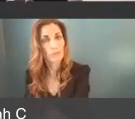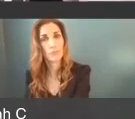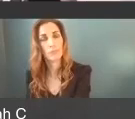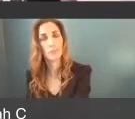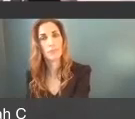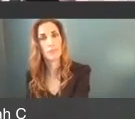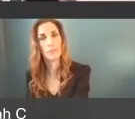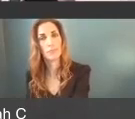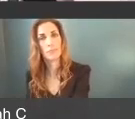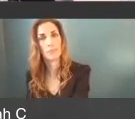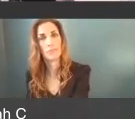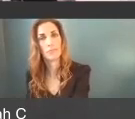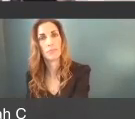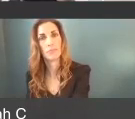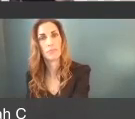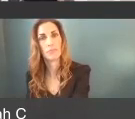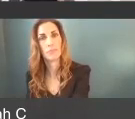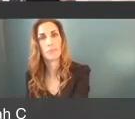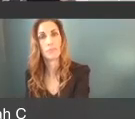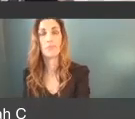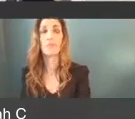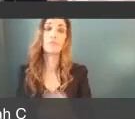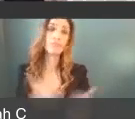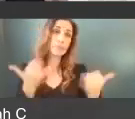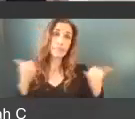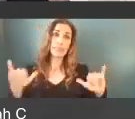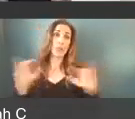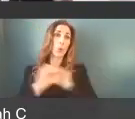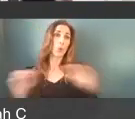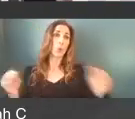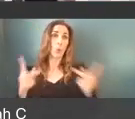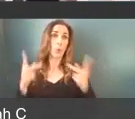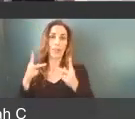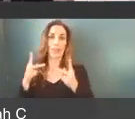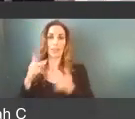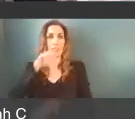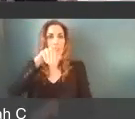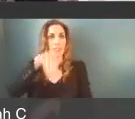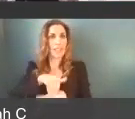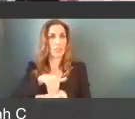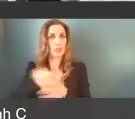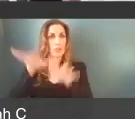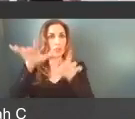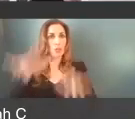[Commissioner Arkoosh] Well there's still no central registration site, so it is possible that that will continue to